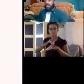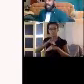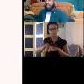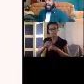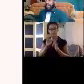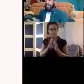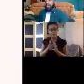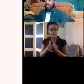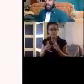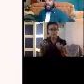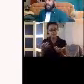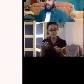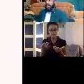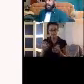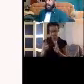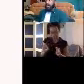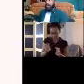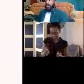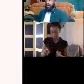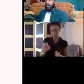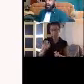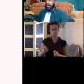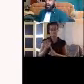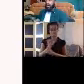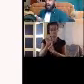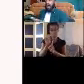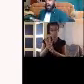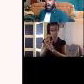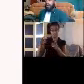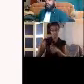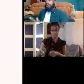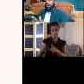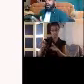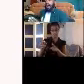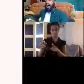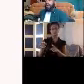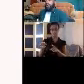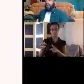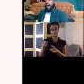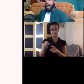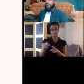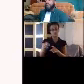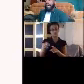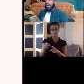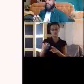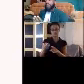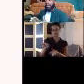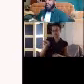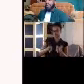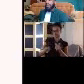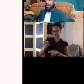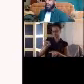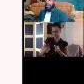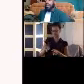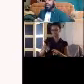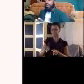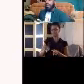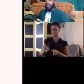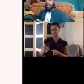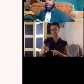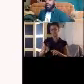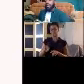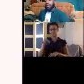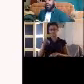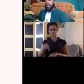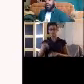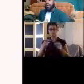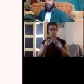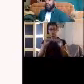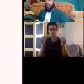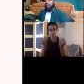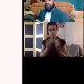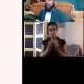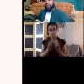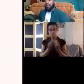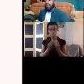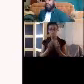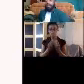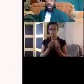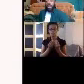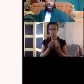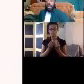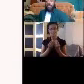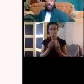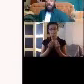looking at that situation going, how is, as an organization in the public, in the sphere